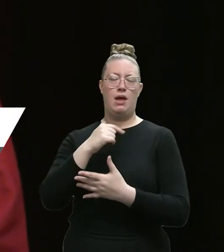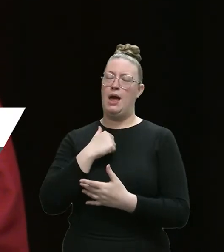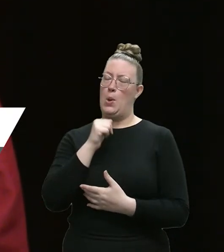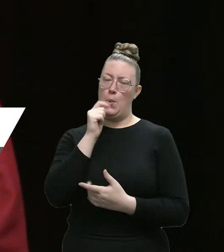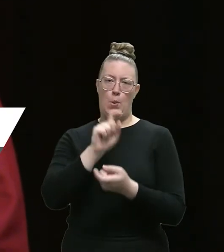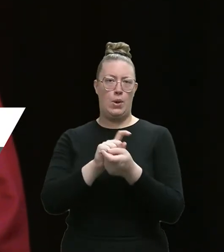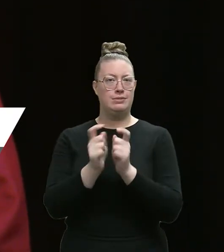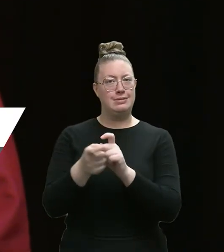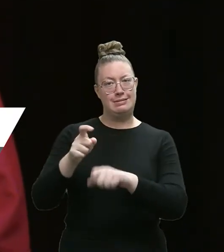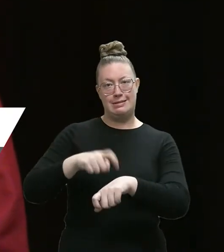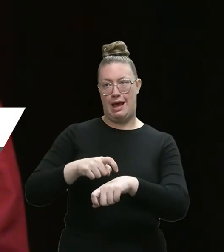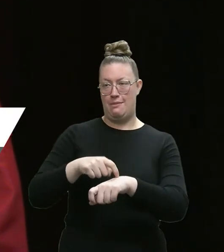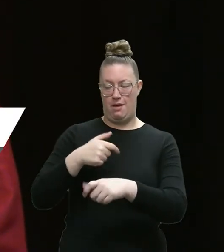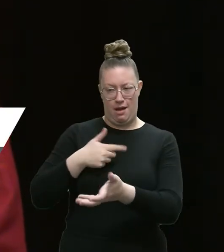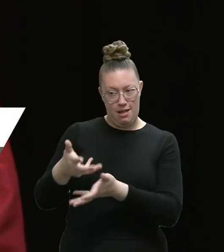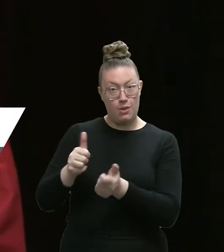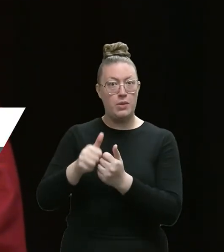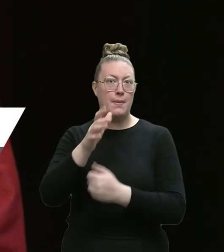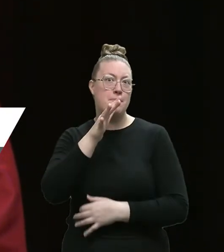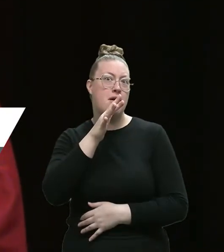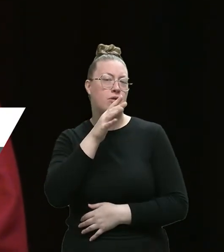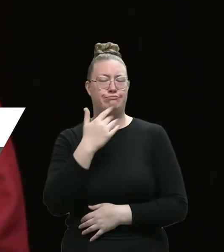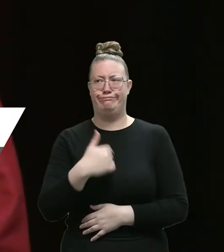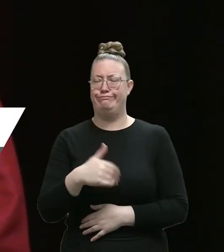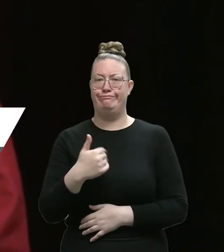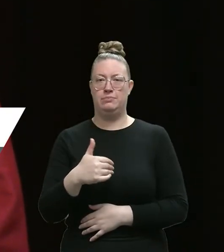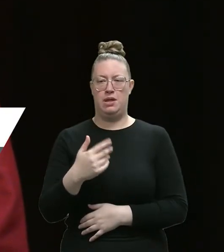My husband said, let's see what the phone has to say.